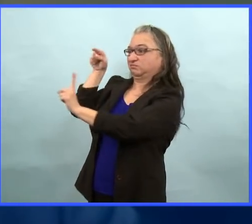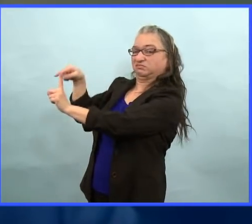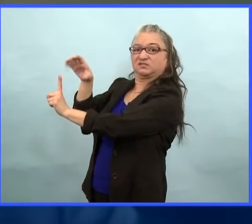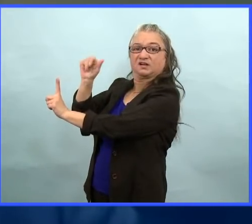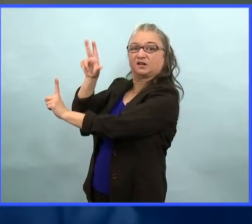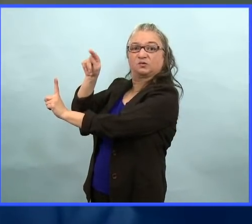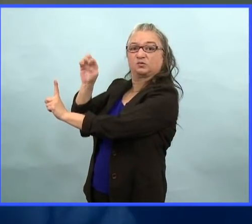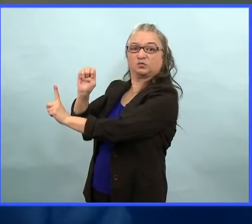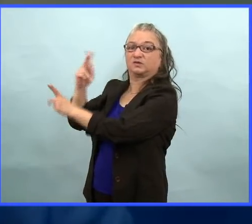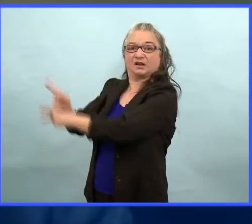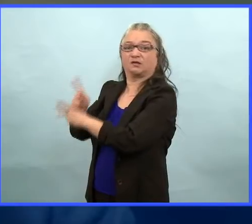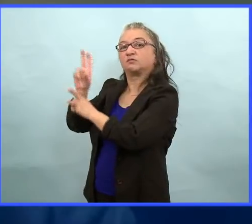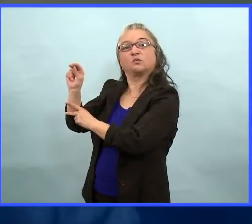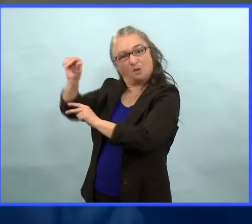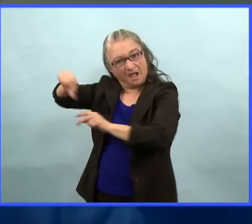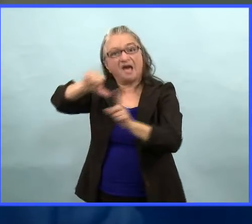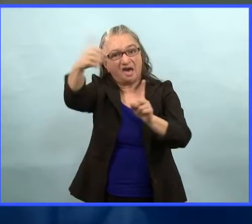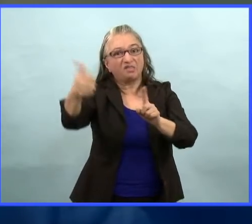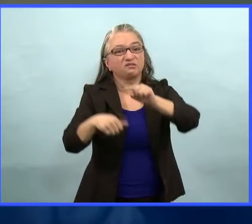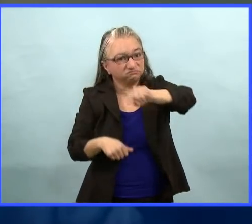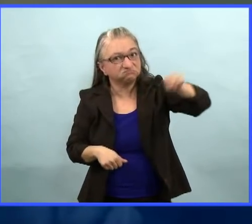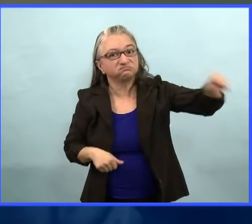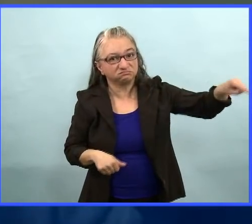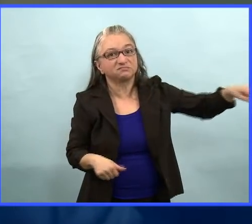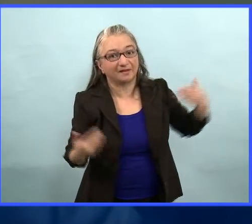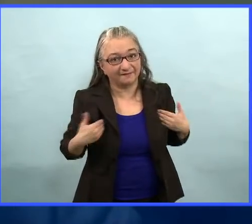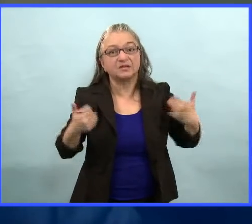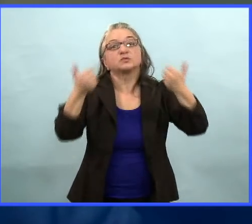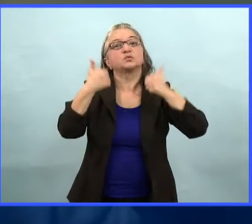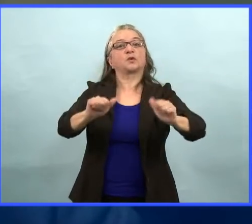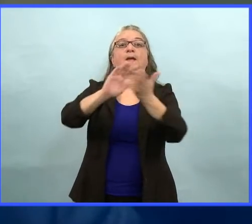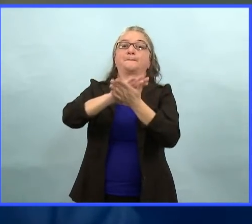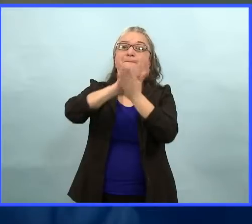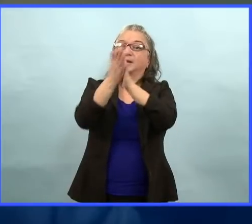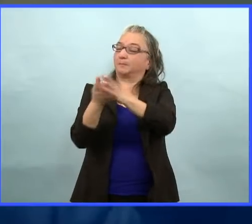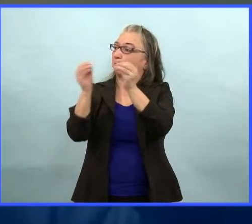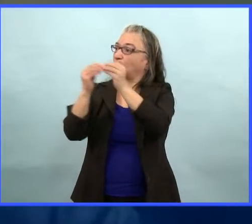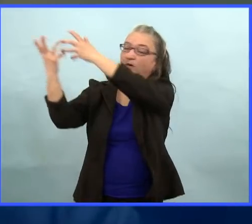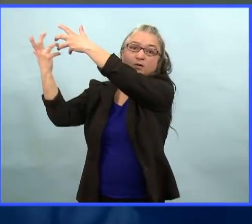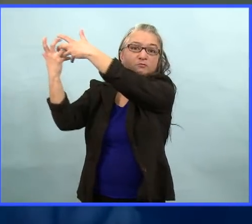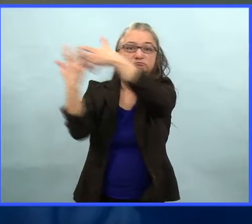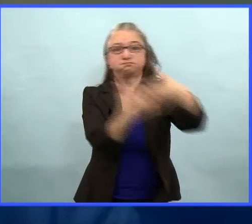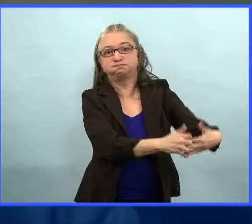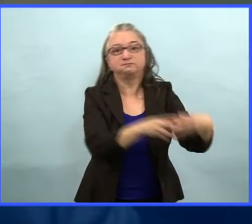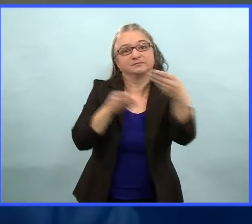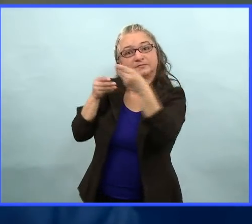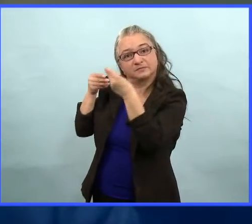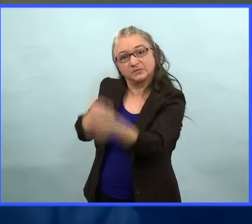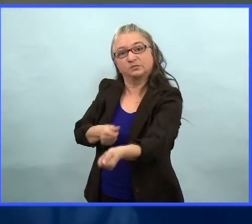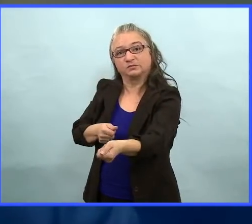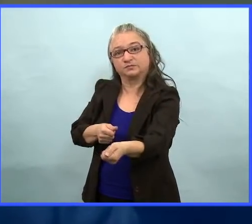efficiency but also kind of overriding really for me is about where that patient ought to be cared